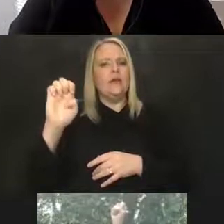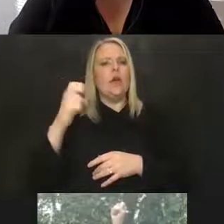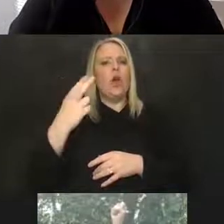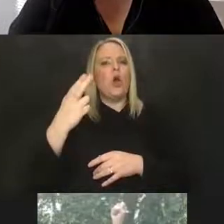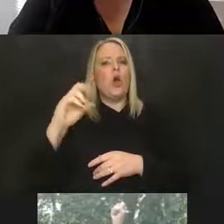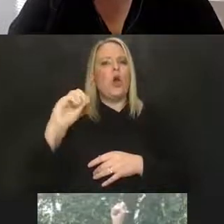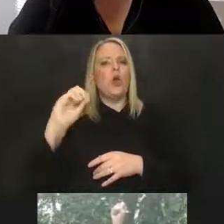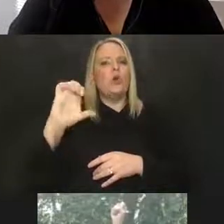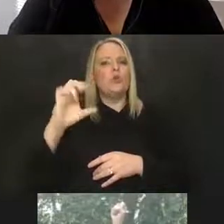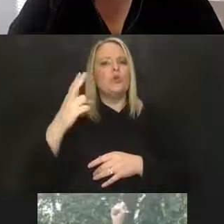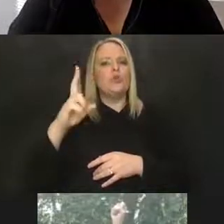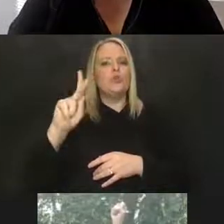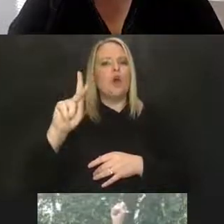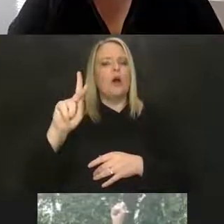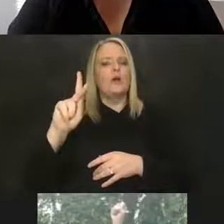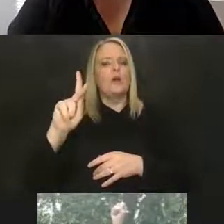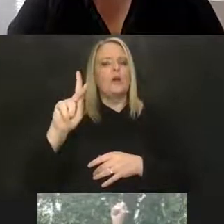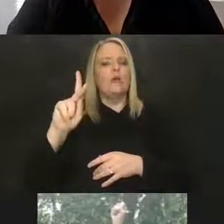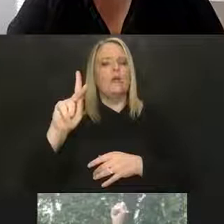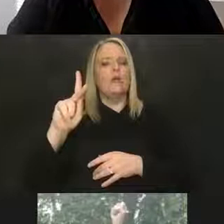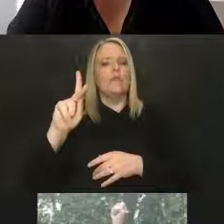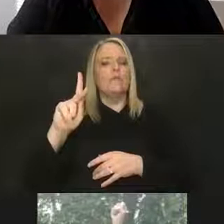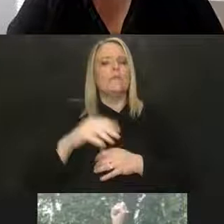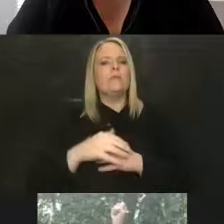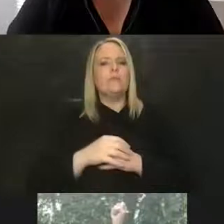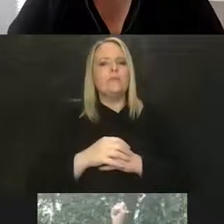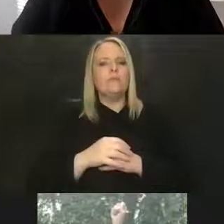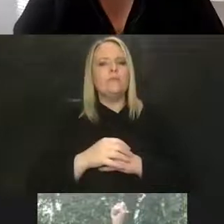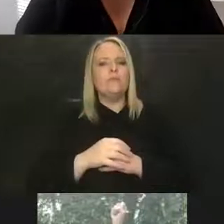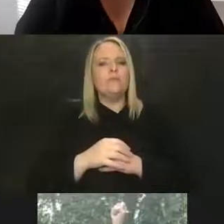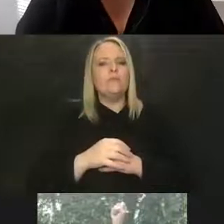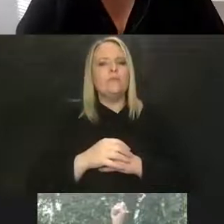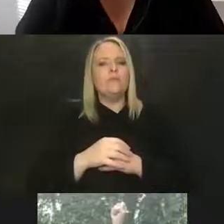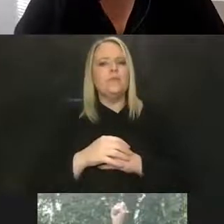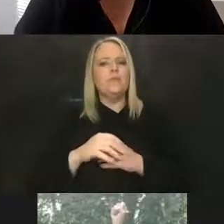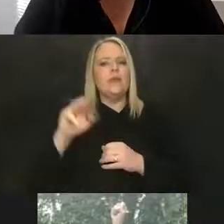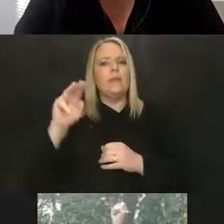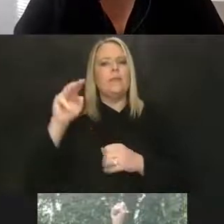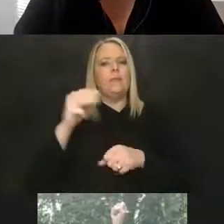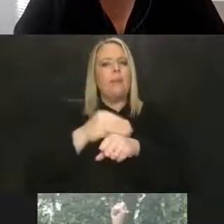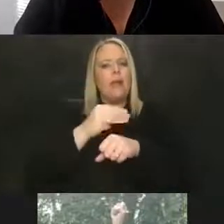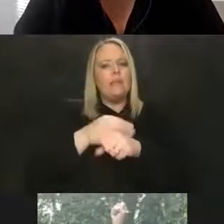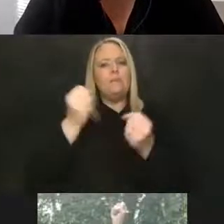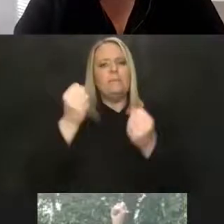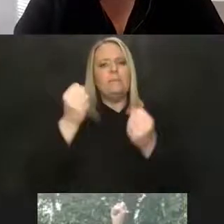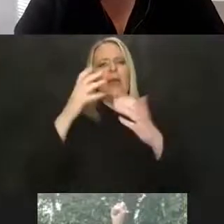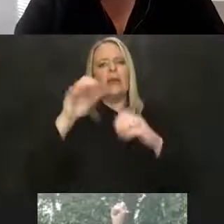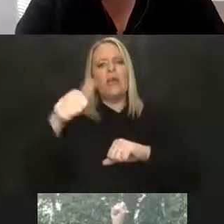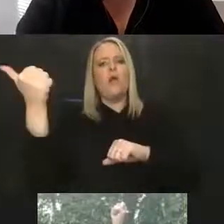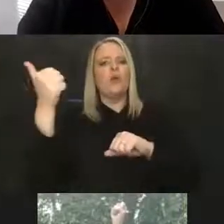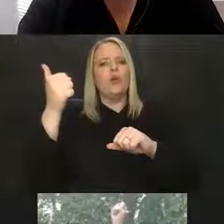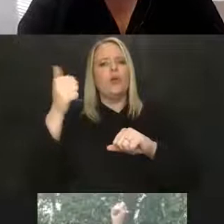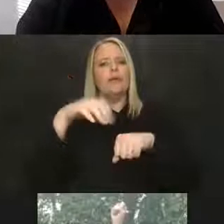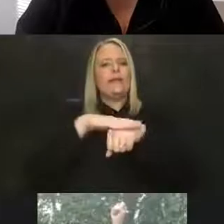h-o hyphen c-h-u-n-k, Miami and many other indigenous peoples. We honor Native